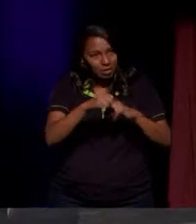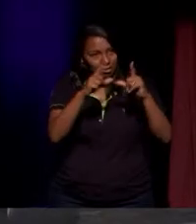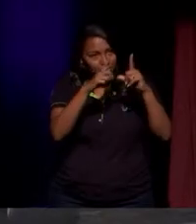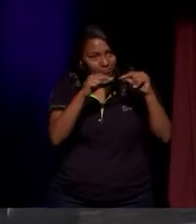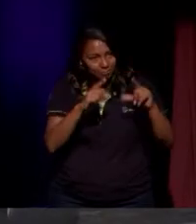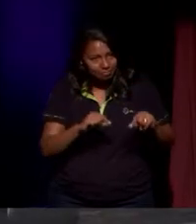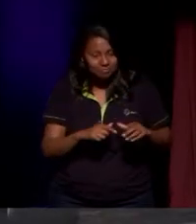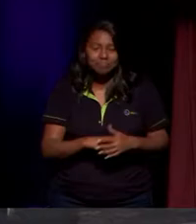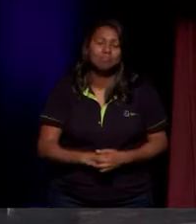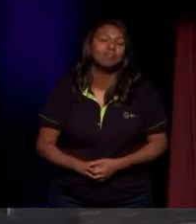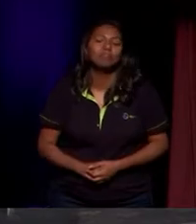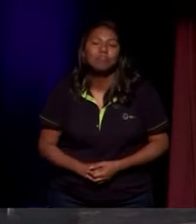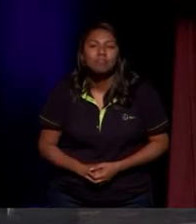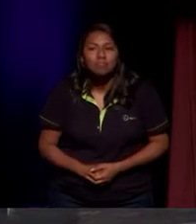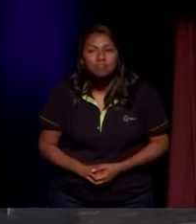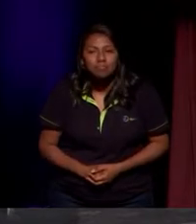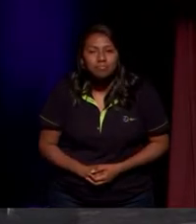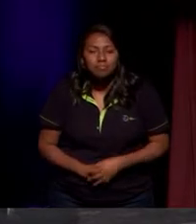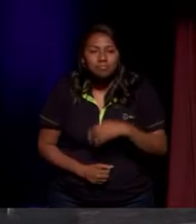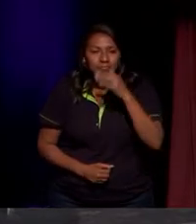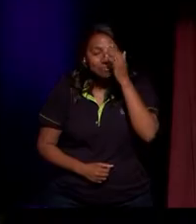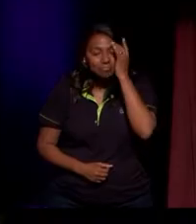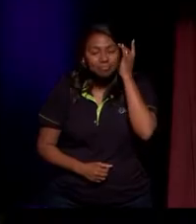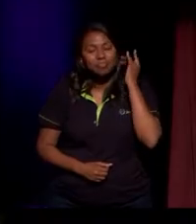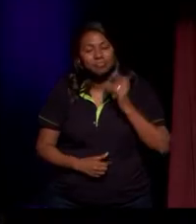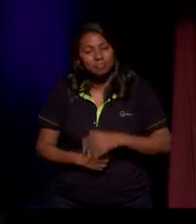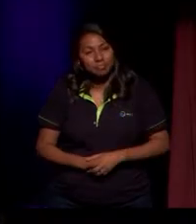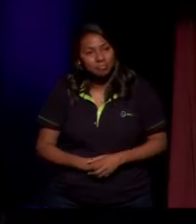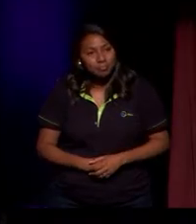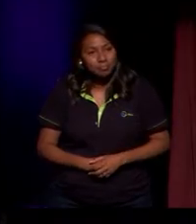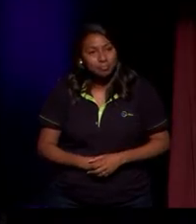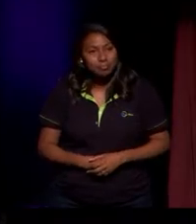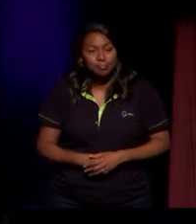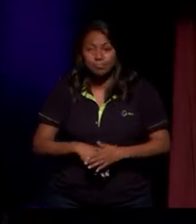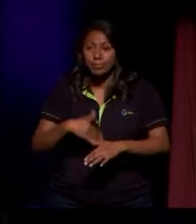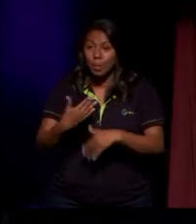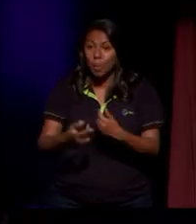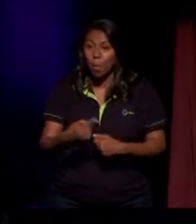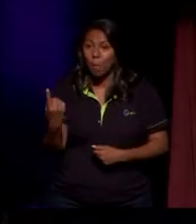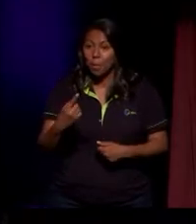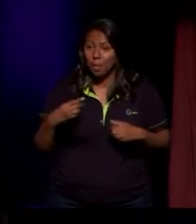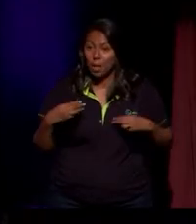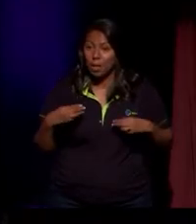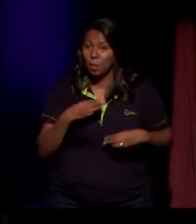This all comes with the death of Prime Minister Rafic Hariri,